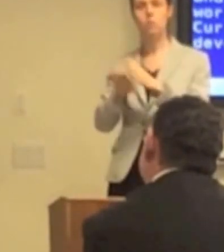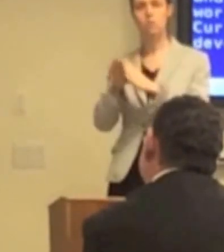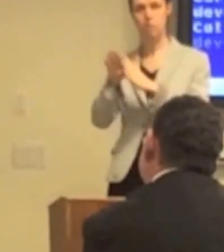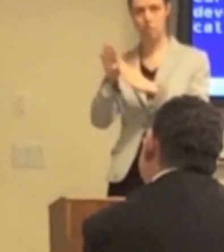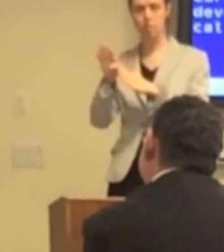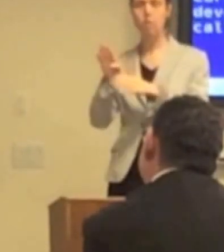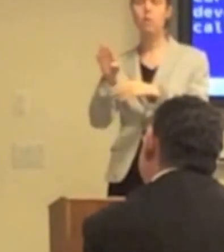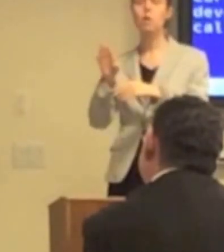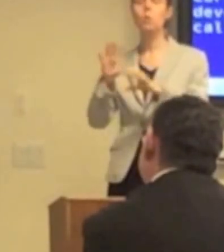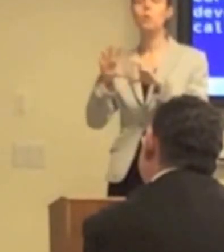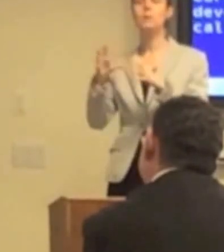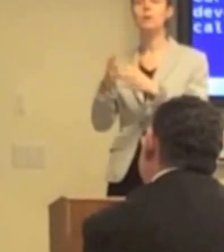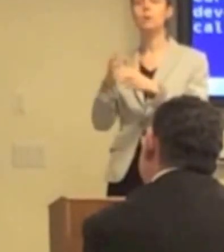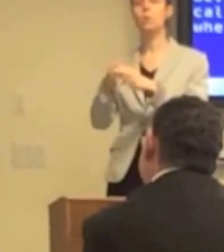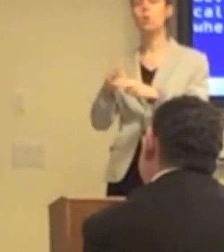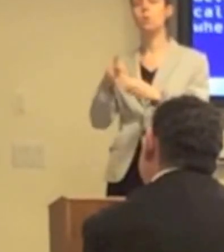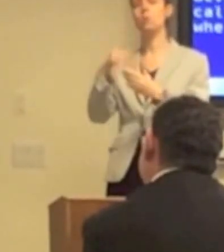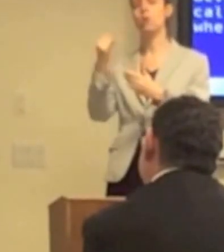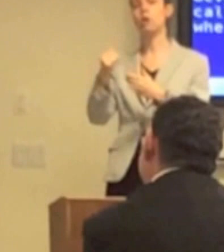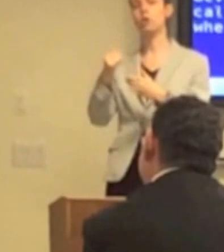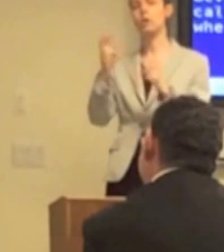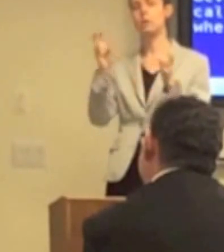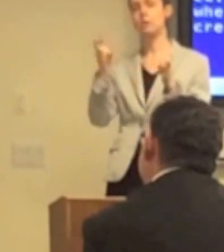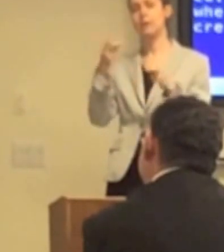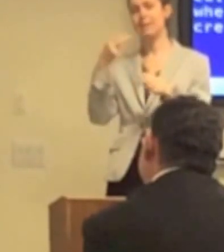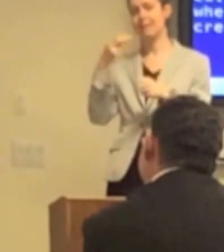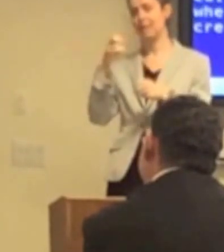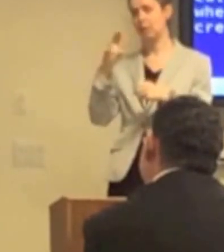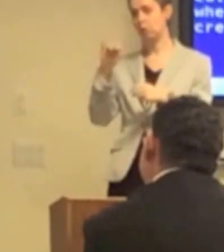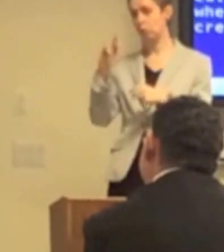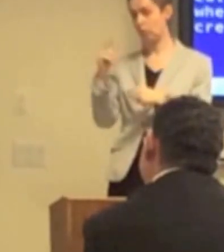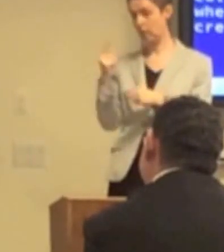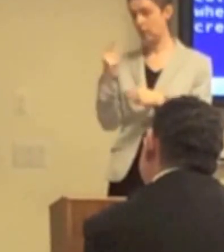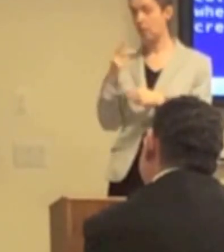Project Hearing where I am working to create a community for hard of